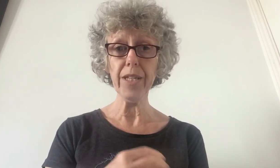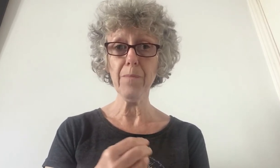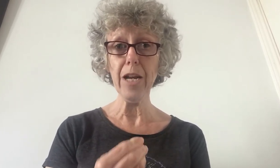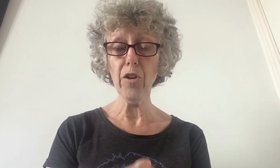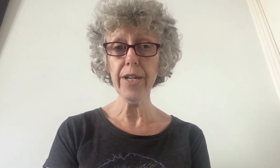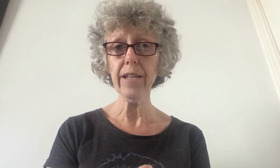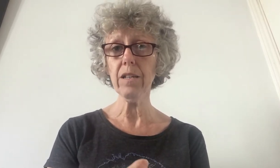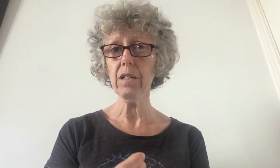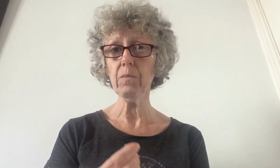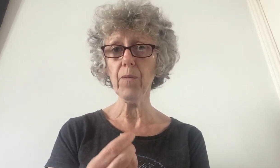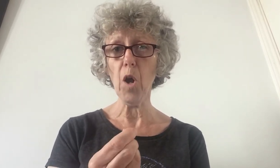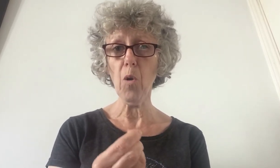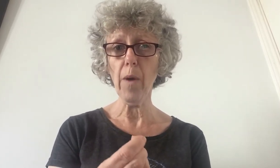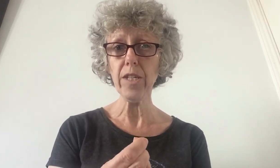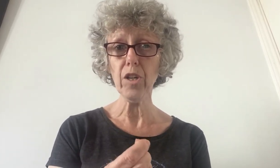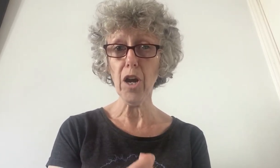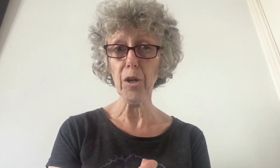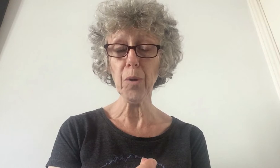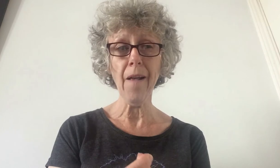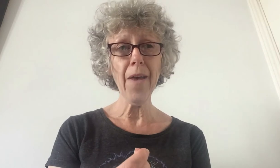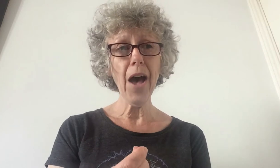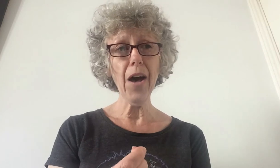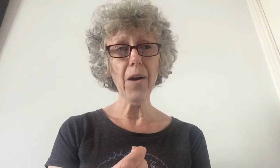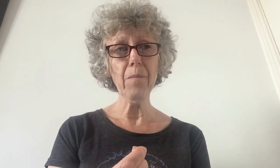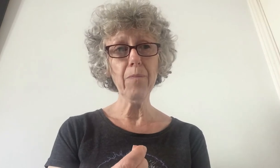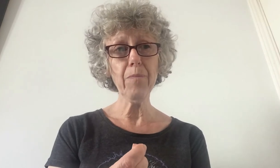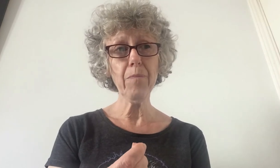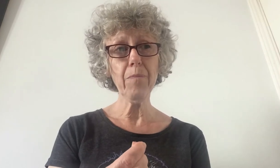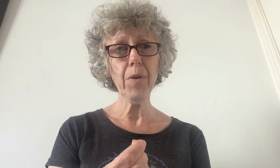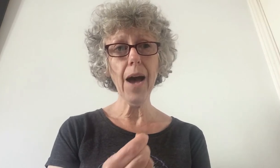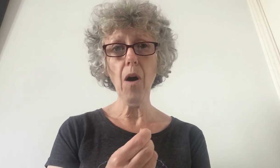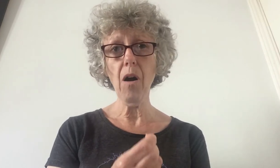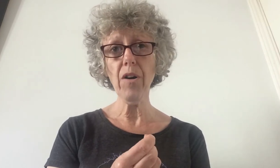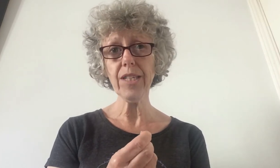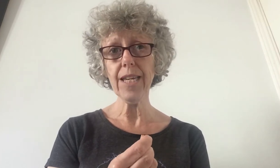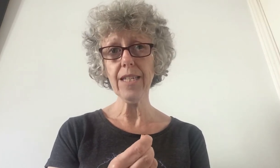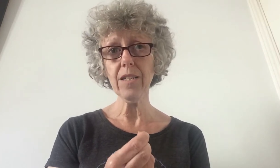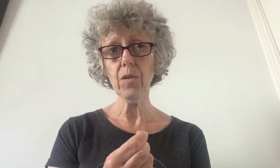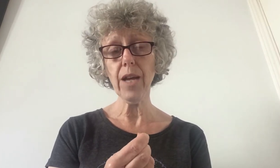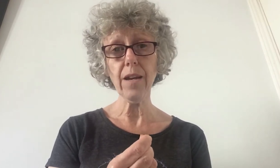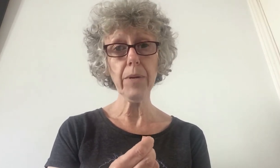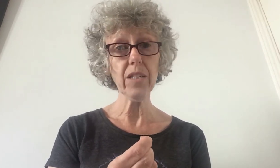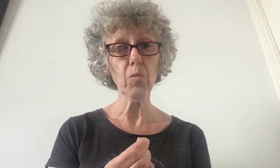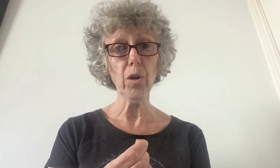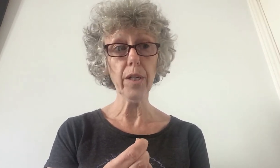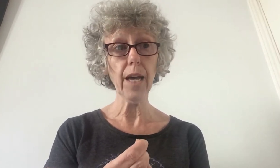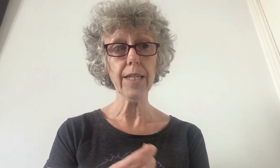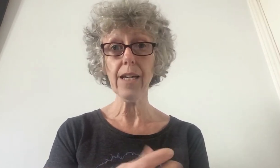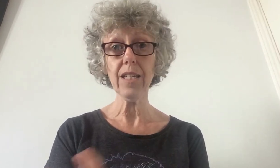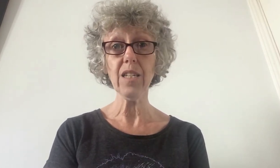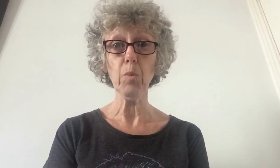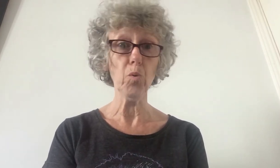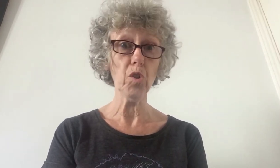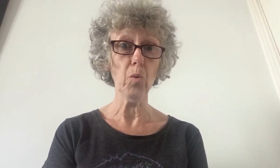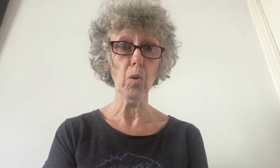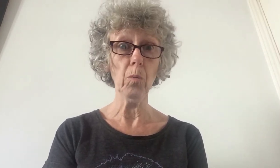It's a big learning curve - we've got a long way to go. But our heart is to create a piece of work that is accessible to all -